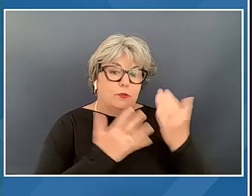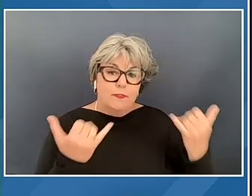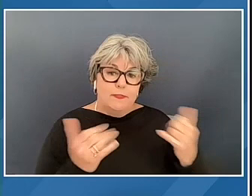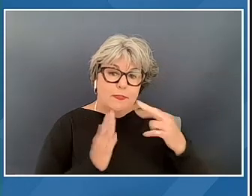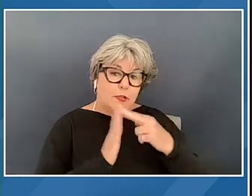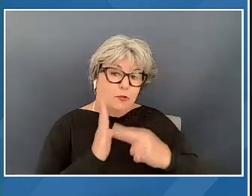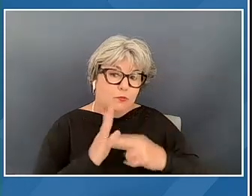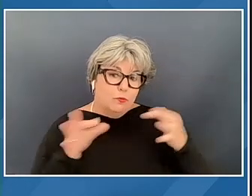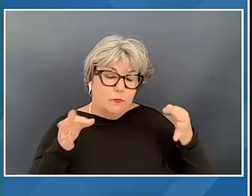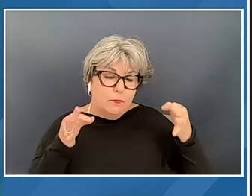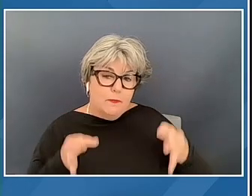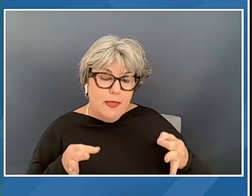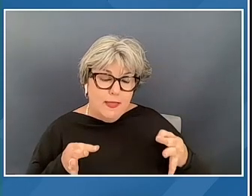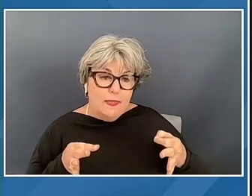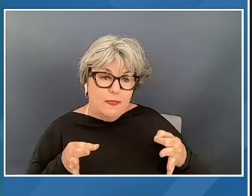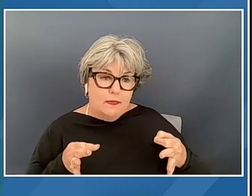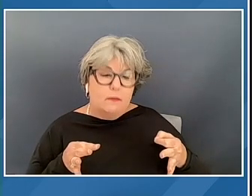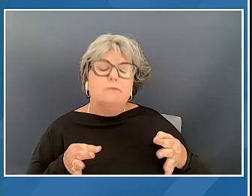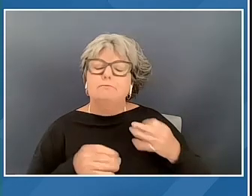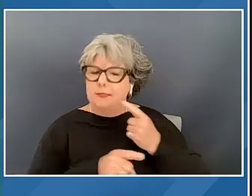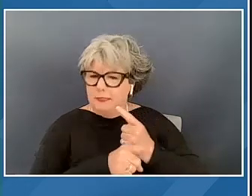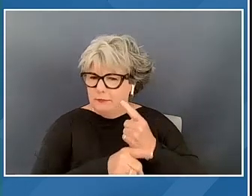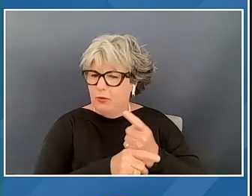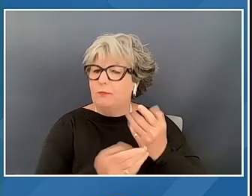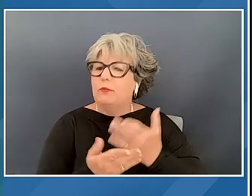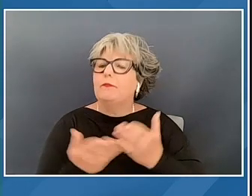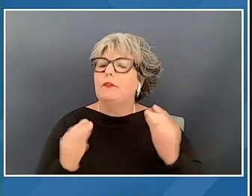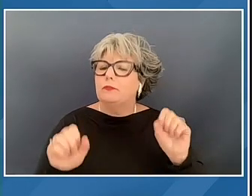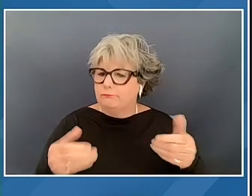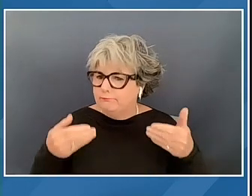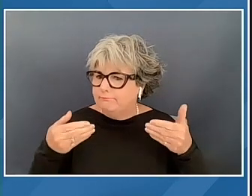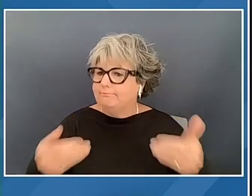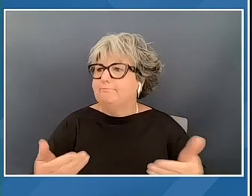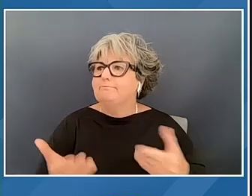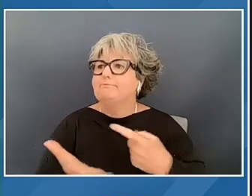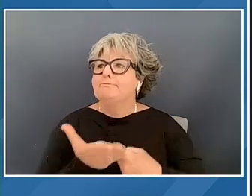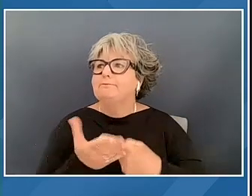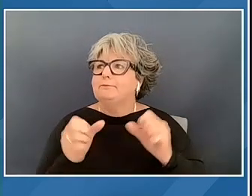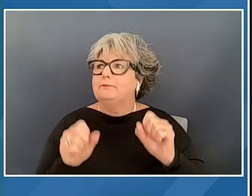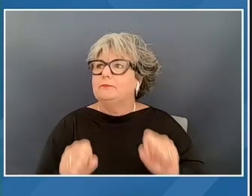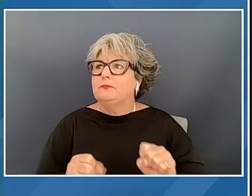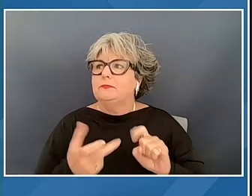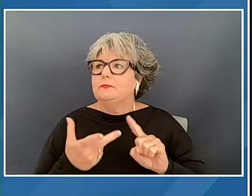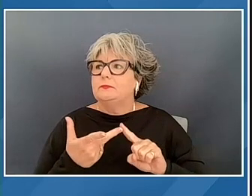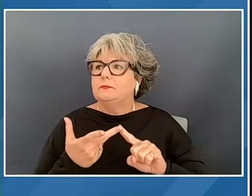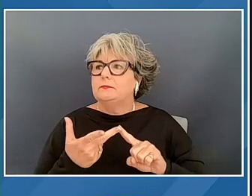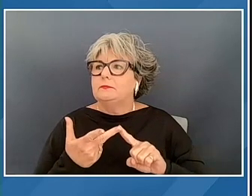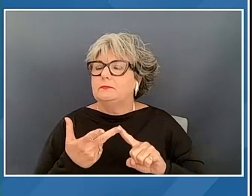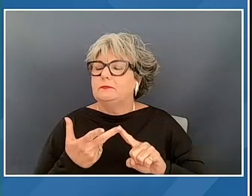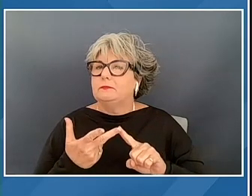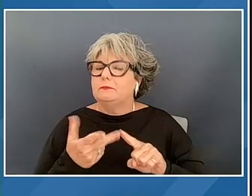It's completely appropriate for us to do so, as it relates to the waiver authority